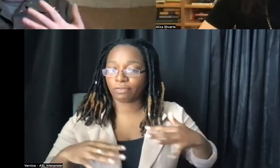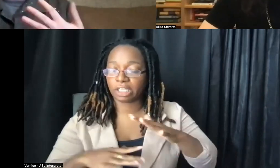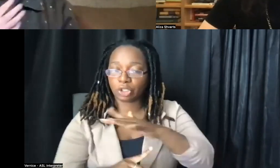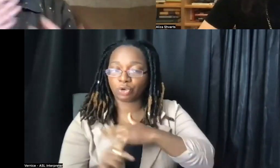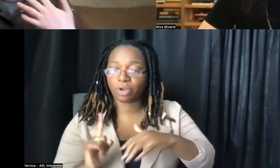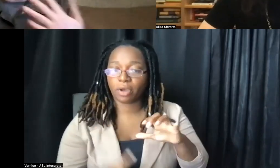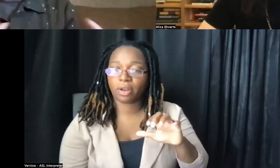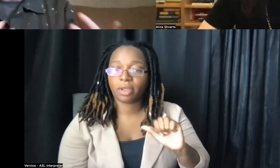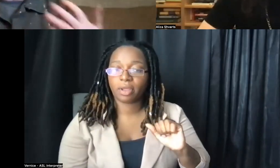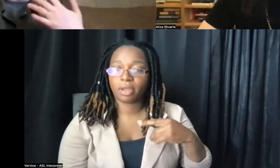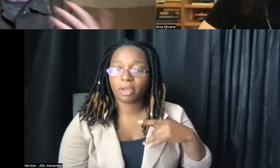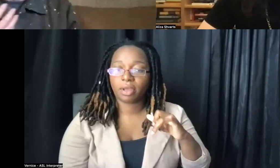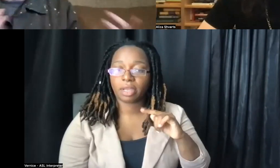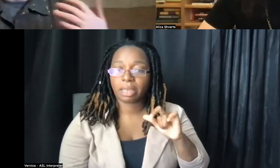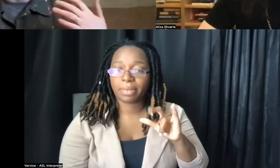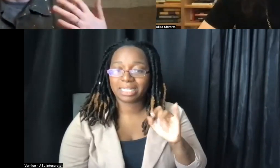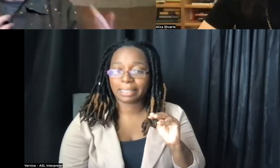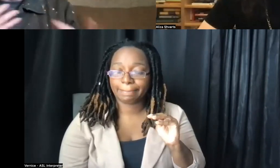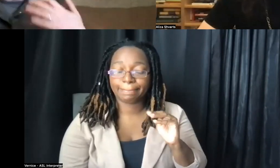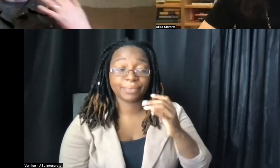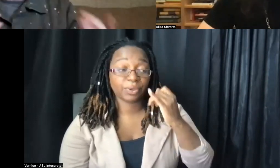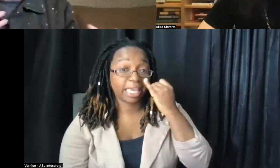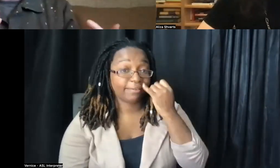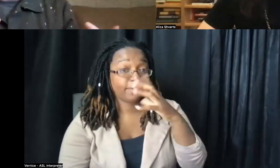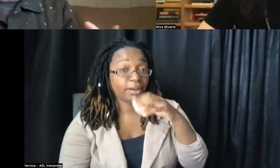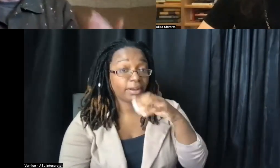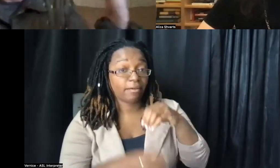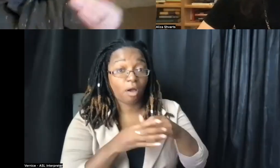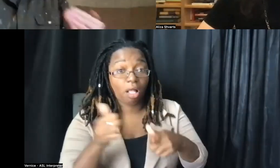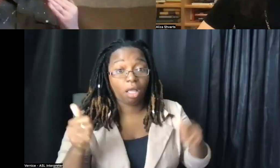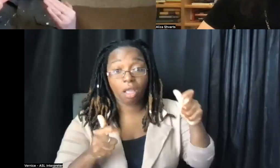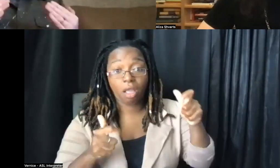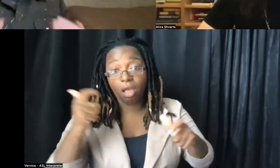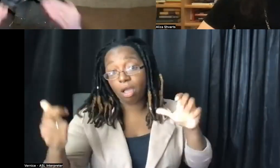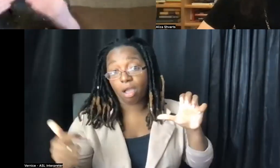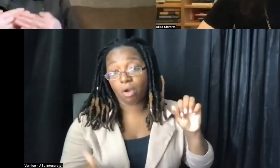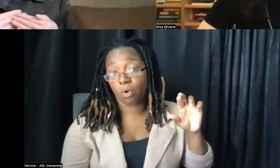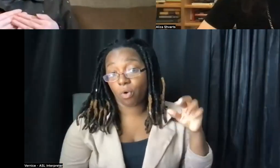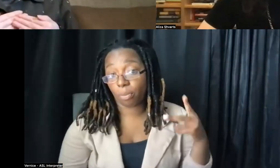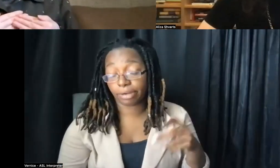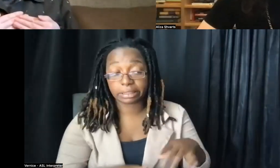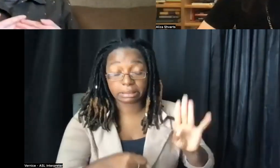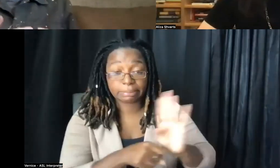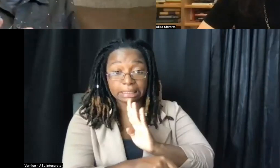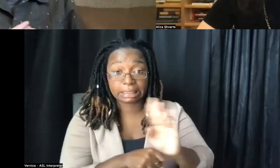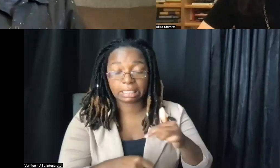I get nervous around capitalism. Anything that involves corporations or business,